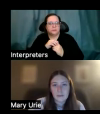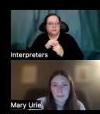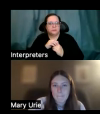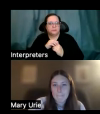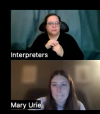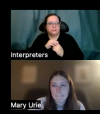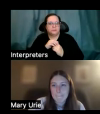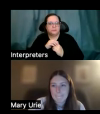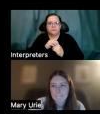when I was five